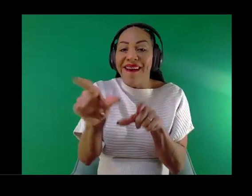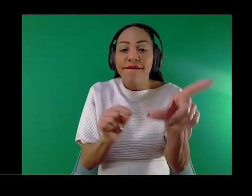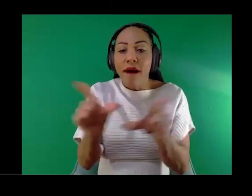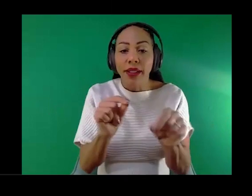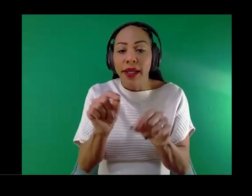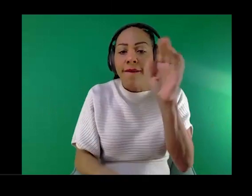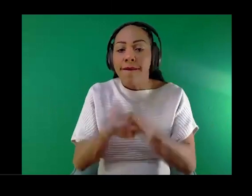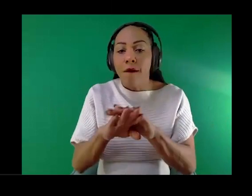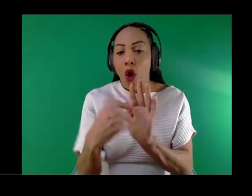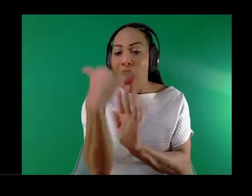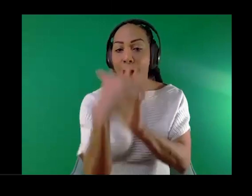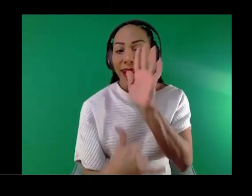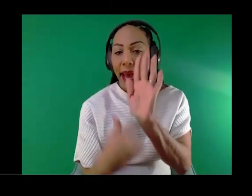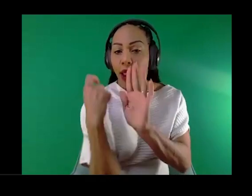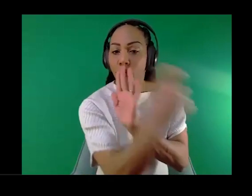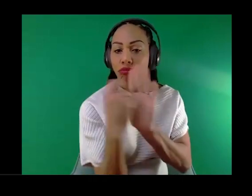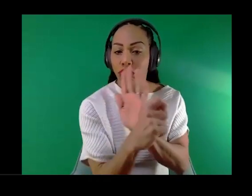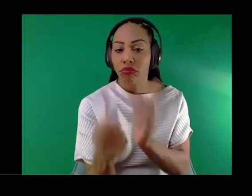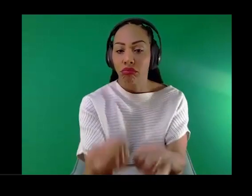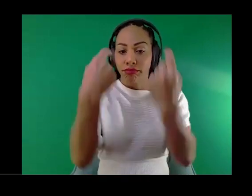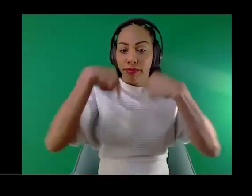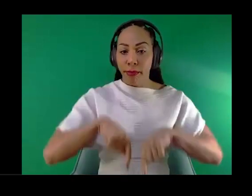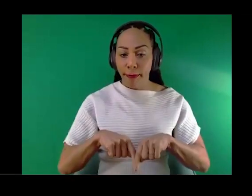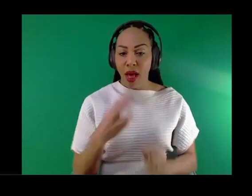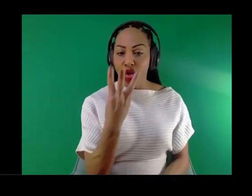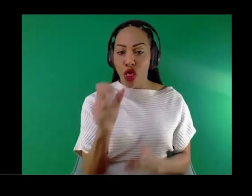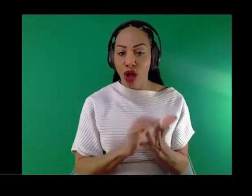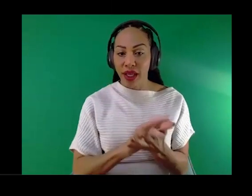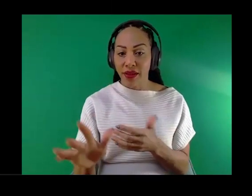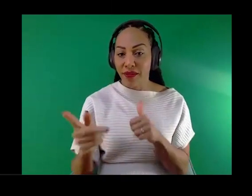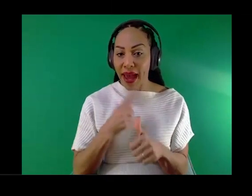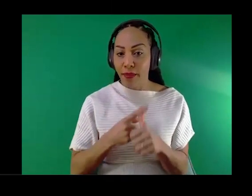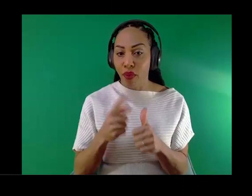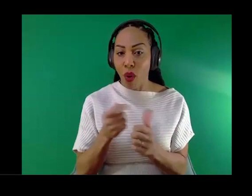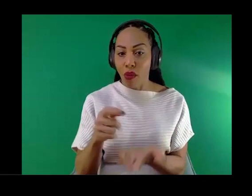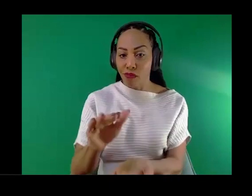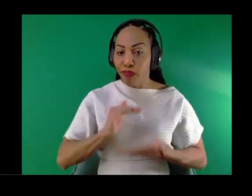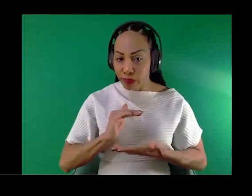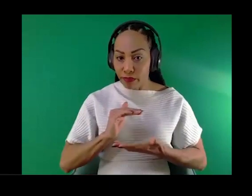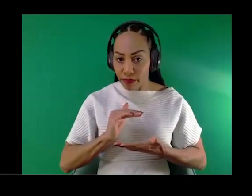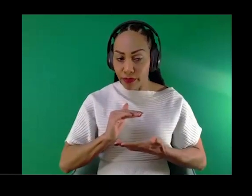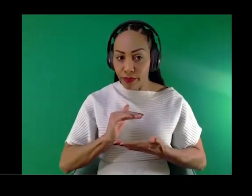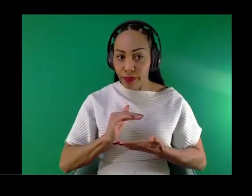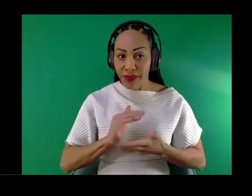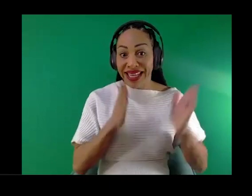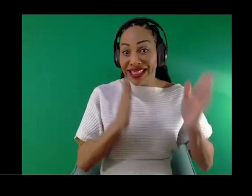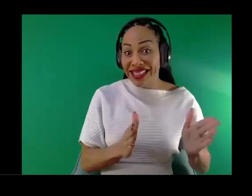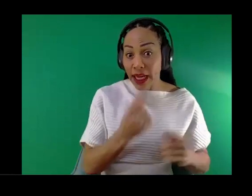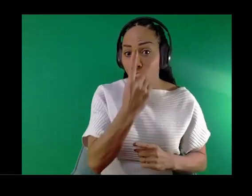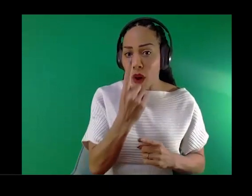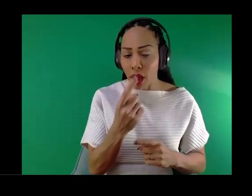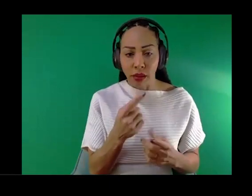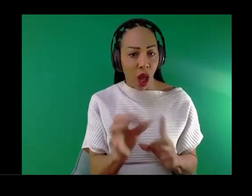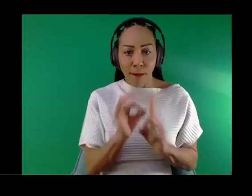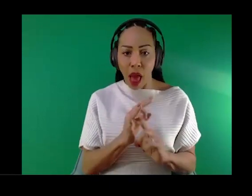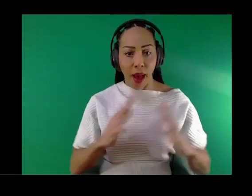April. Stage one and how to apply as I mentioned the stage one application form is available to